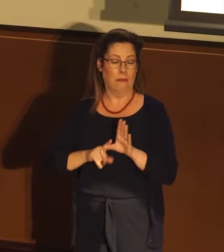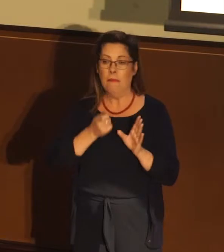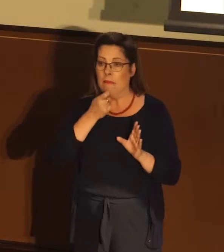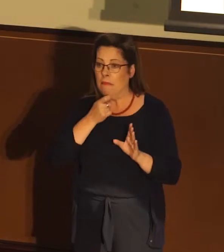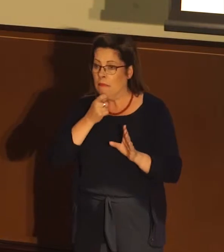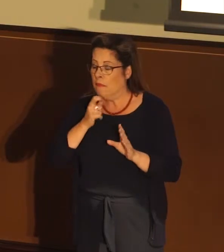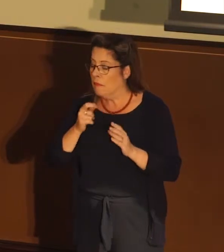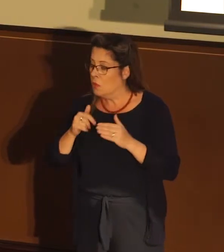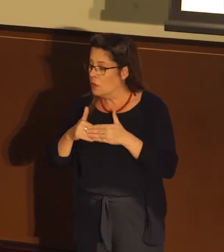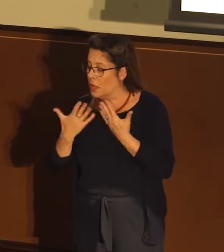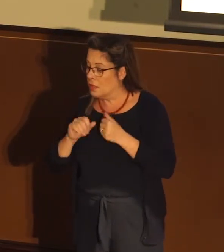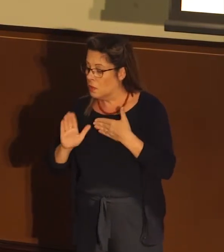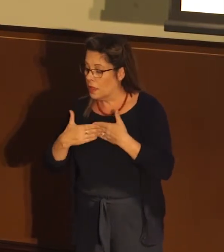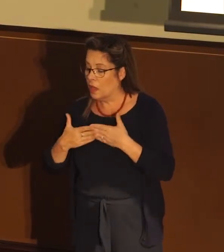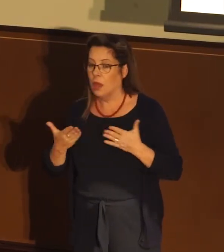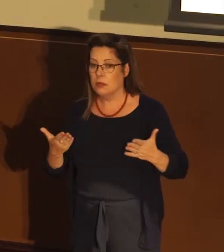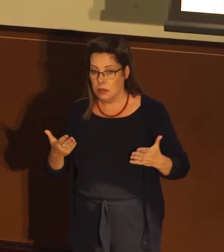but we're trading every single day from early in the morning,